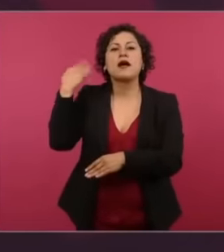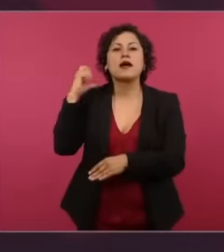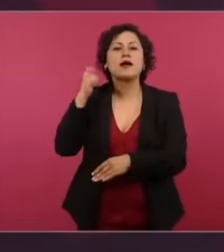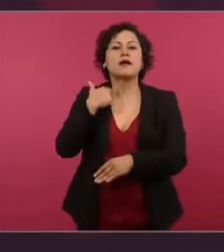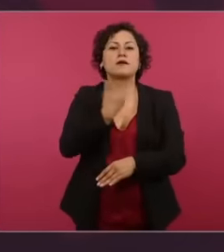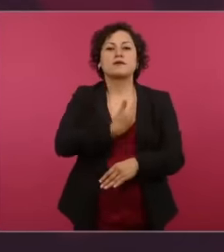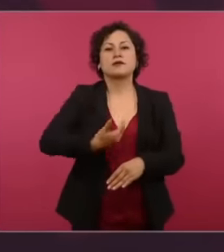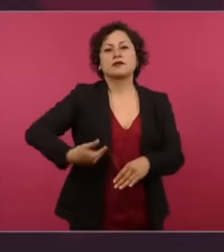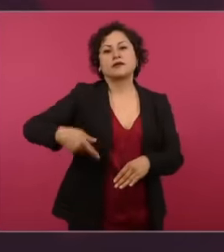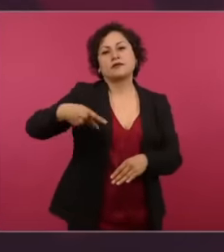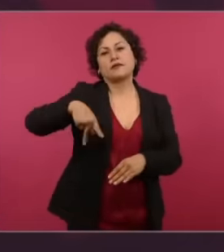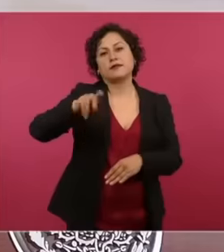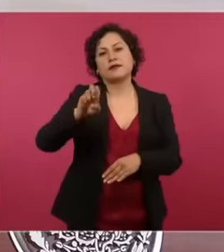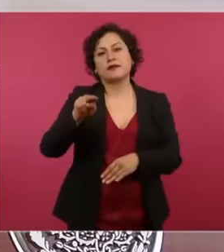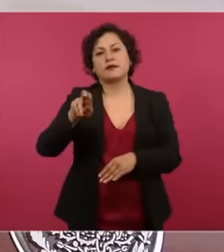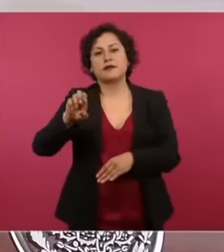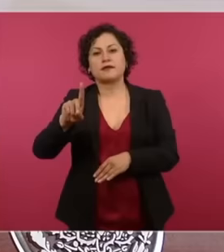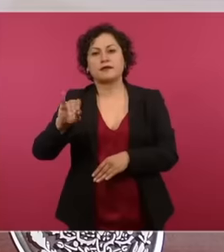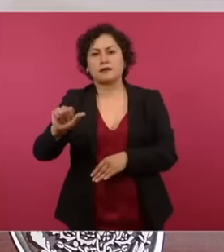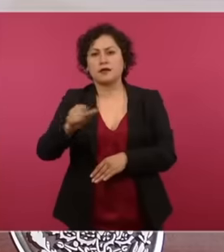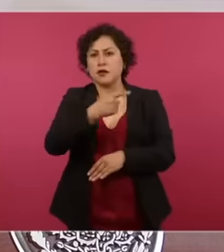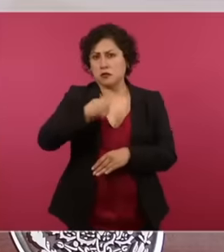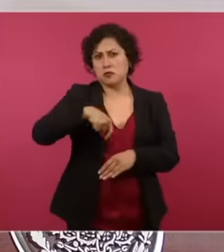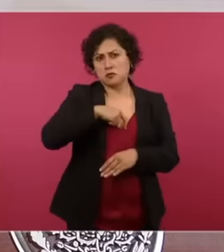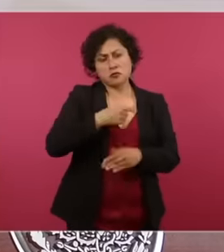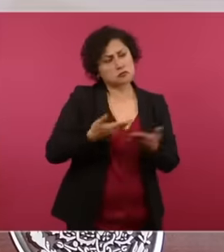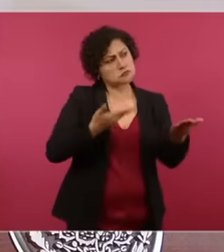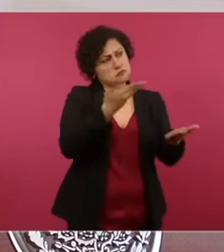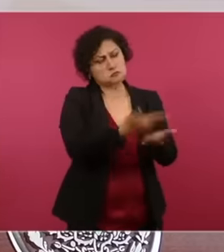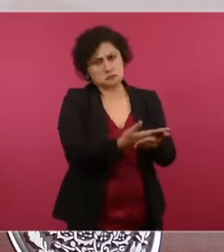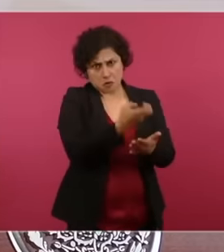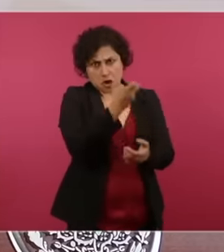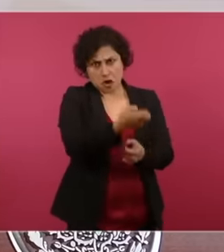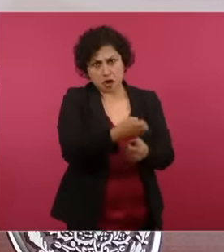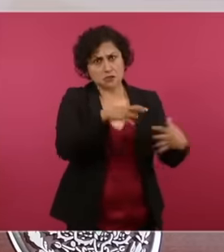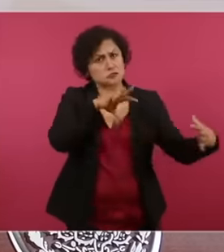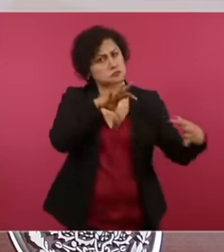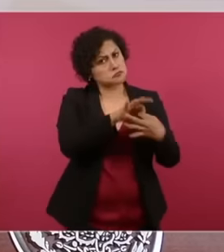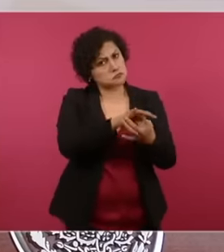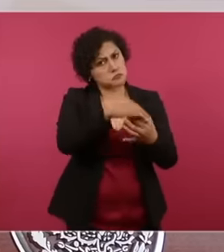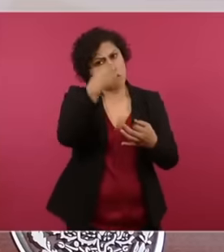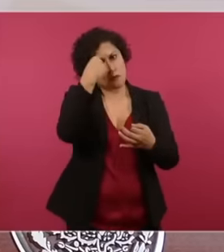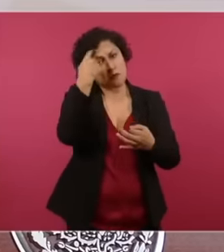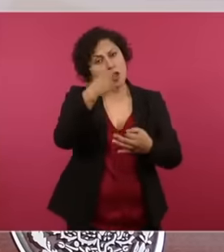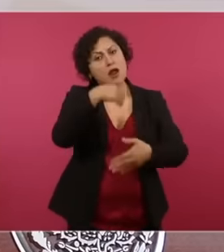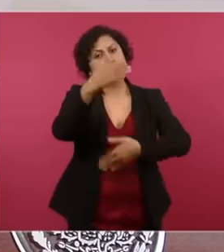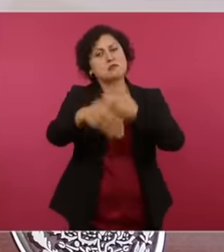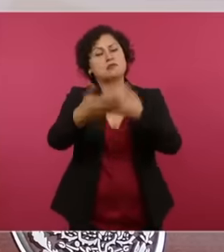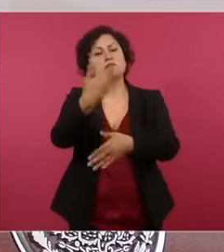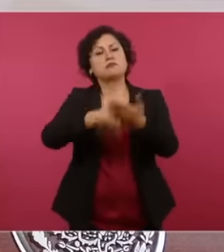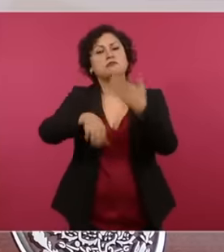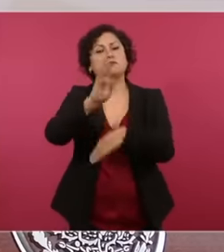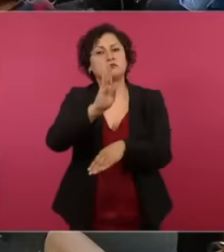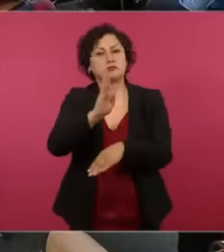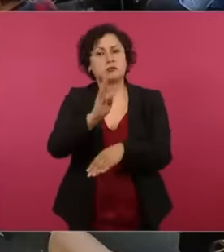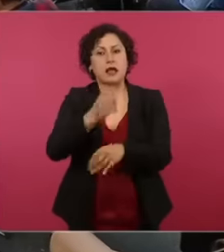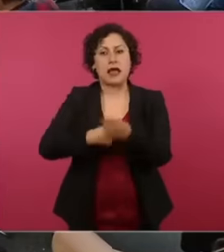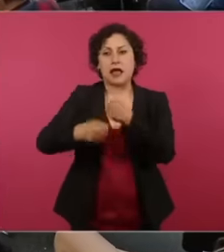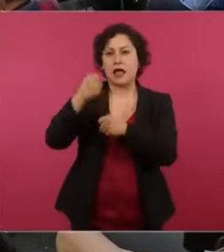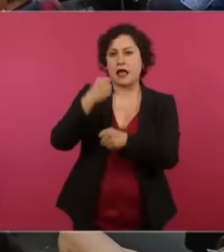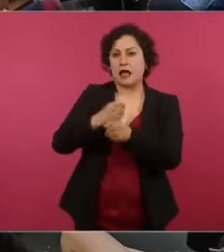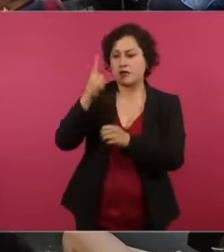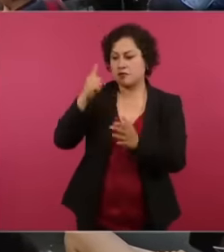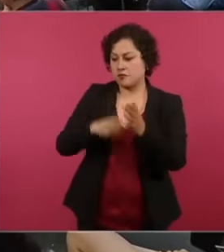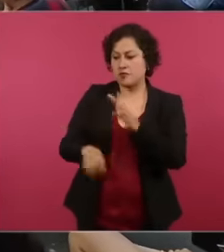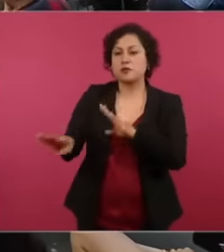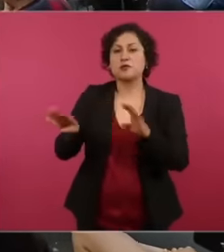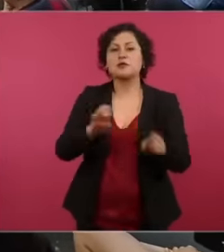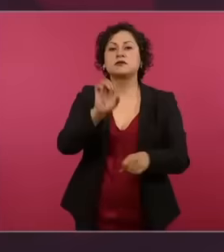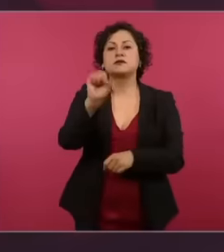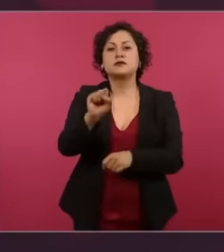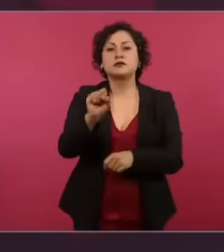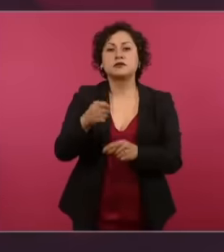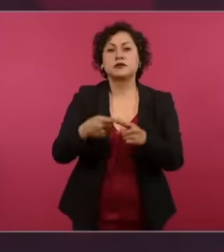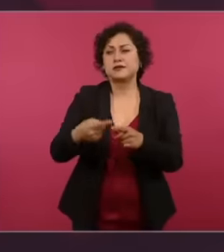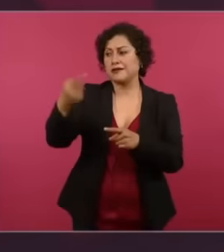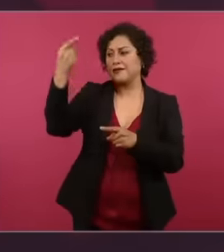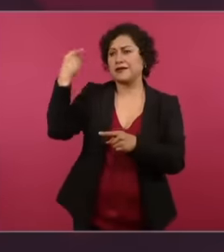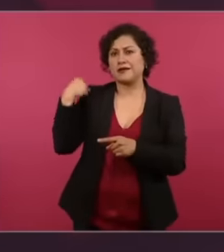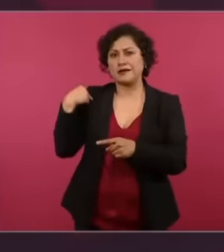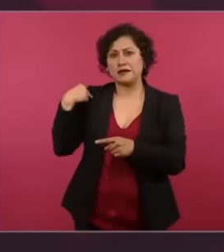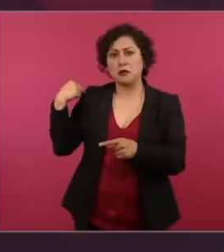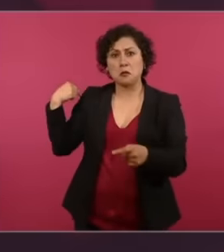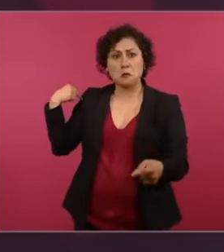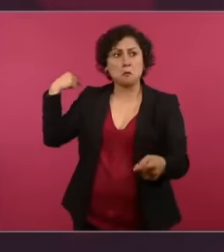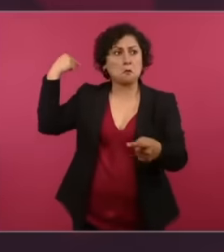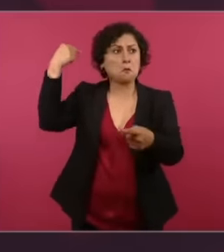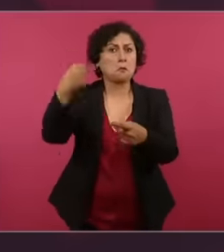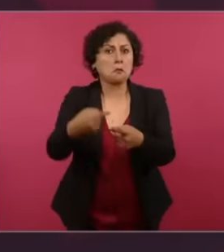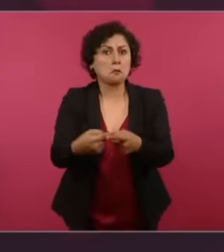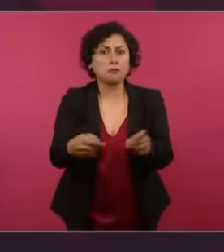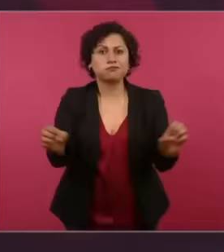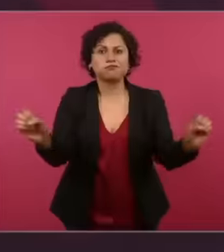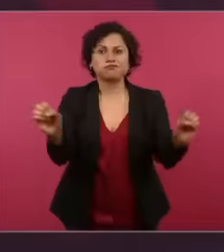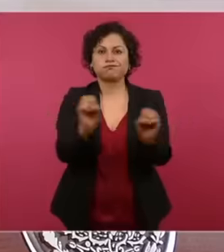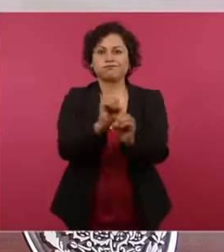alliance for progress. from the 60s 10 years since then there has been no